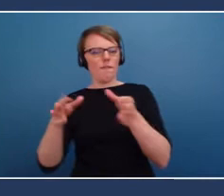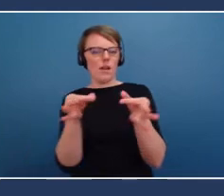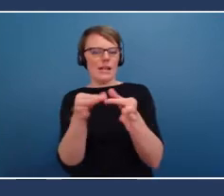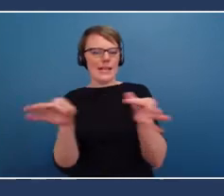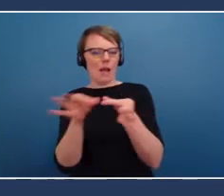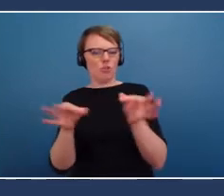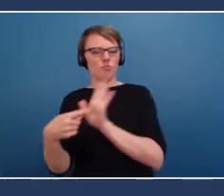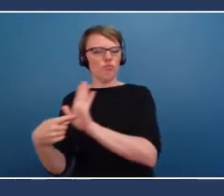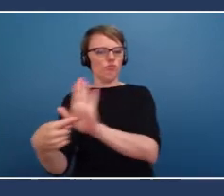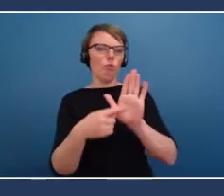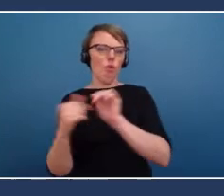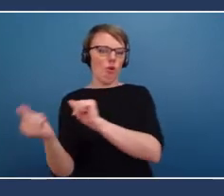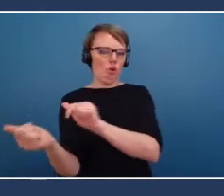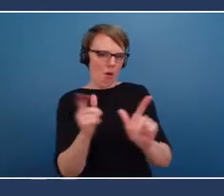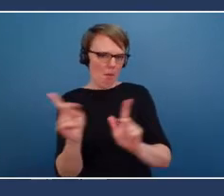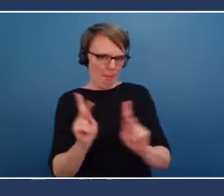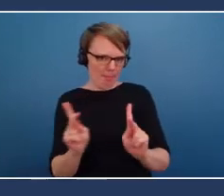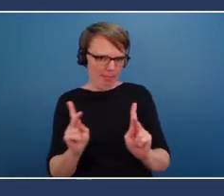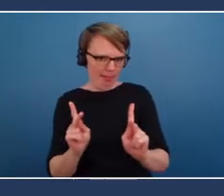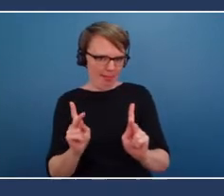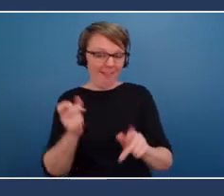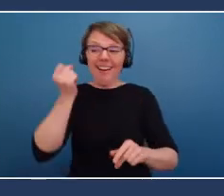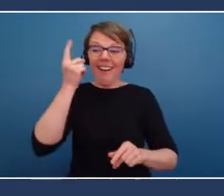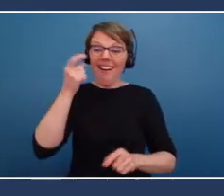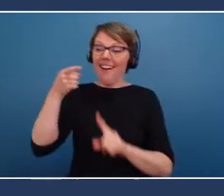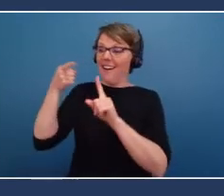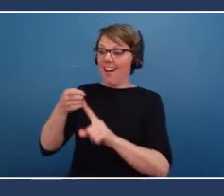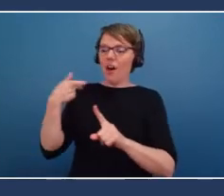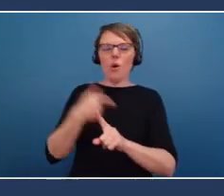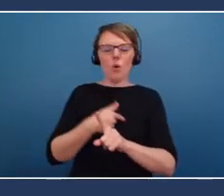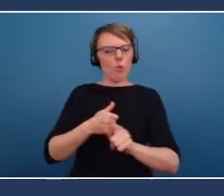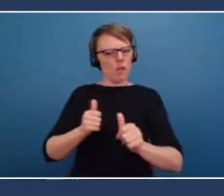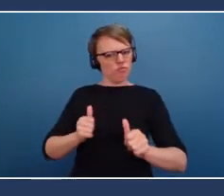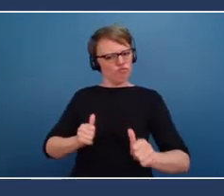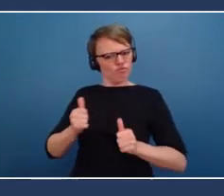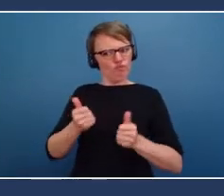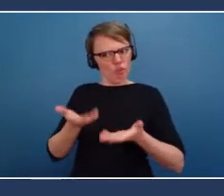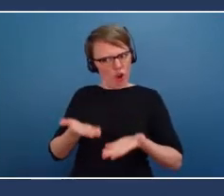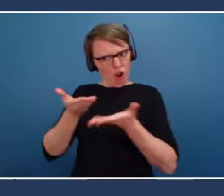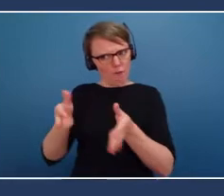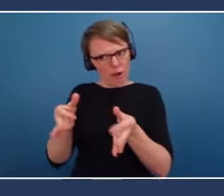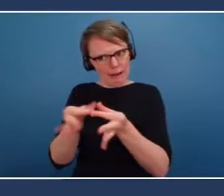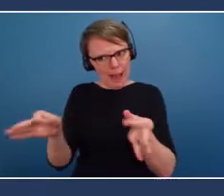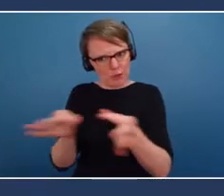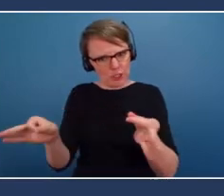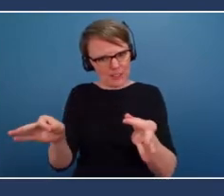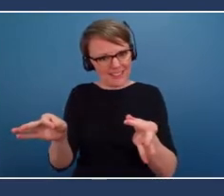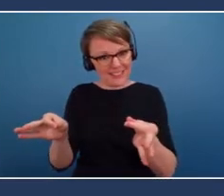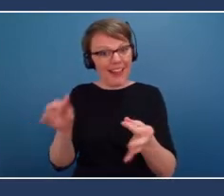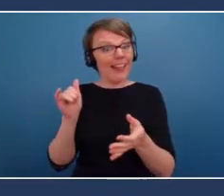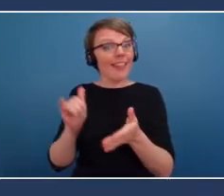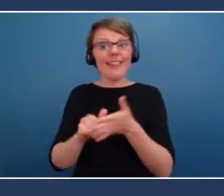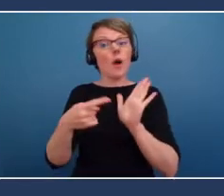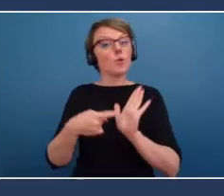So, when we are proactive about offering captions, what we are saying to people who maybe haven’t asked for them or are maybe worried about asking for them to be turned